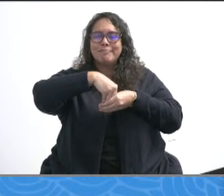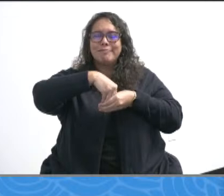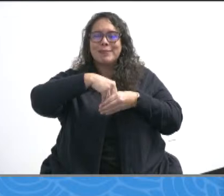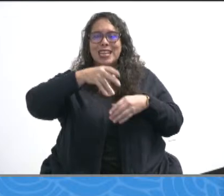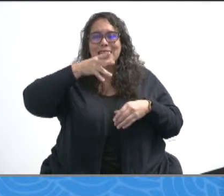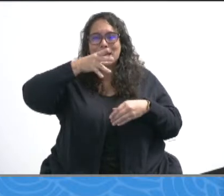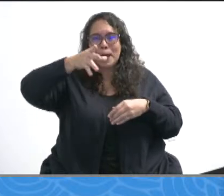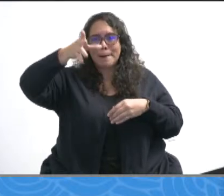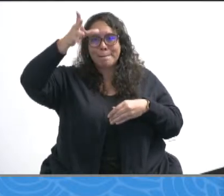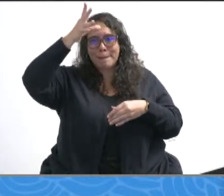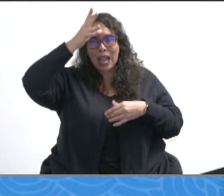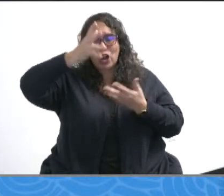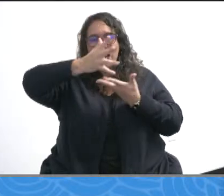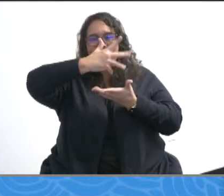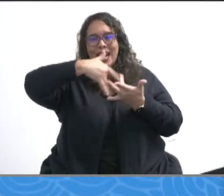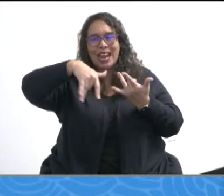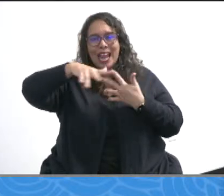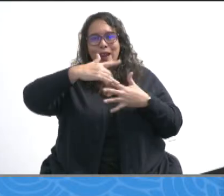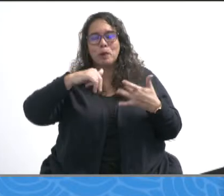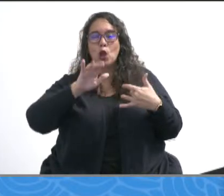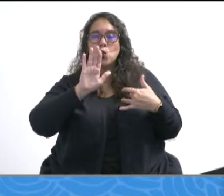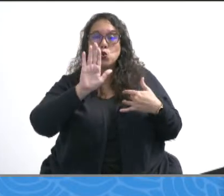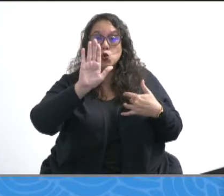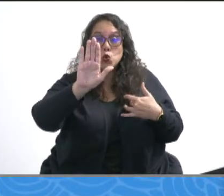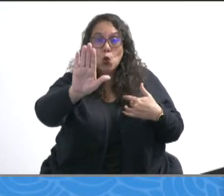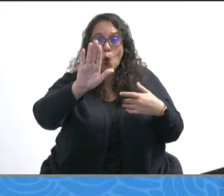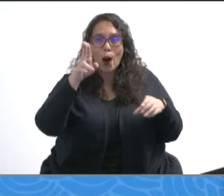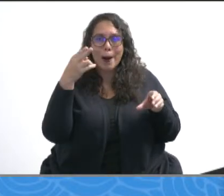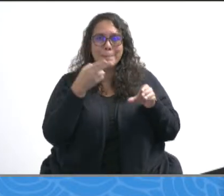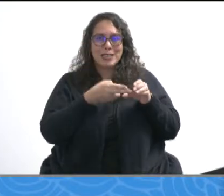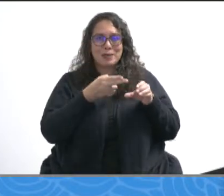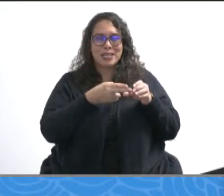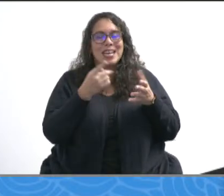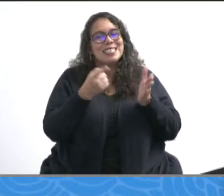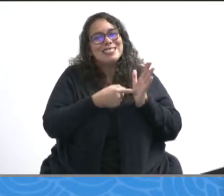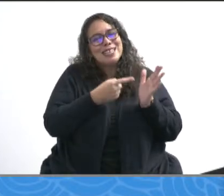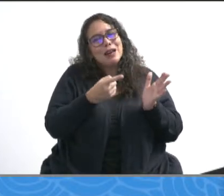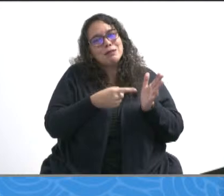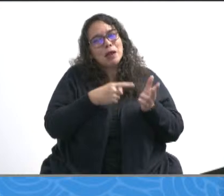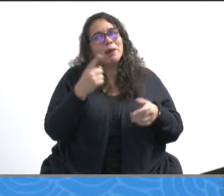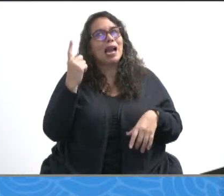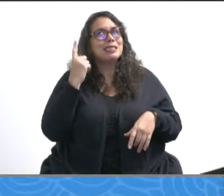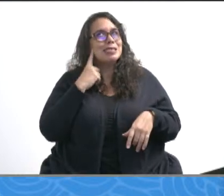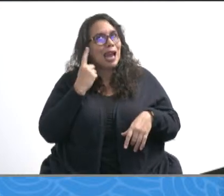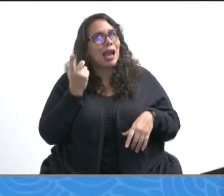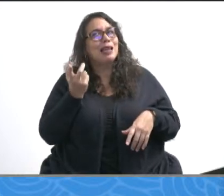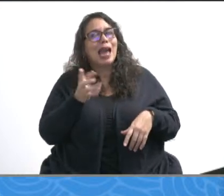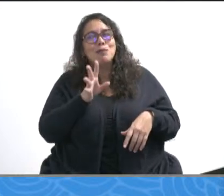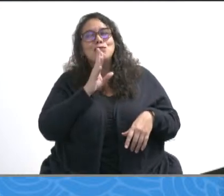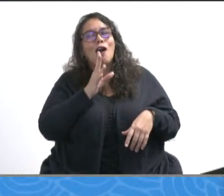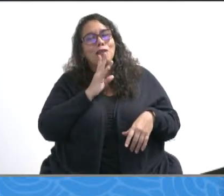and your participation. And so, sometimes I may sound like a broken record, but I'm truly thankful for the time